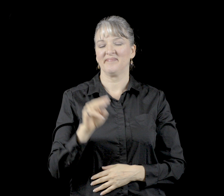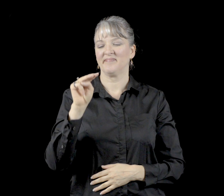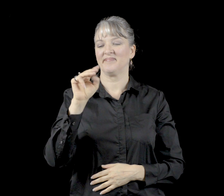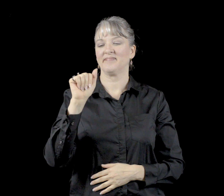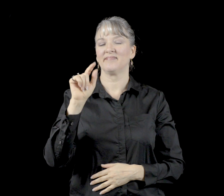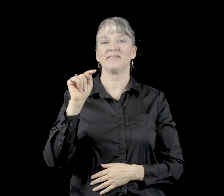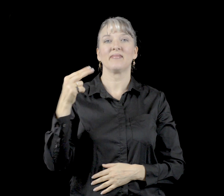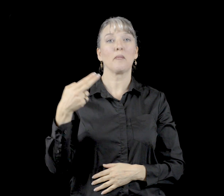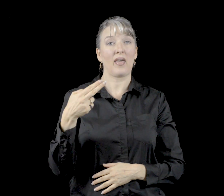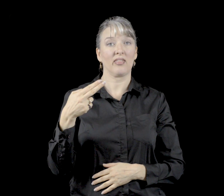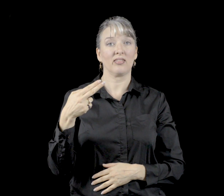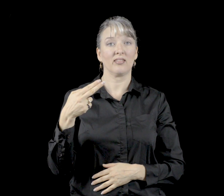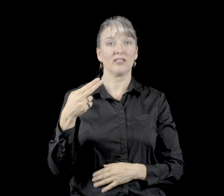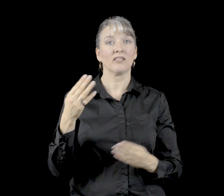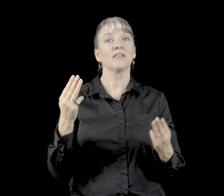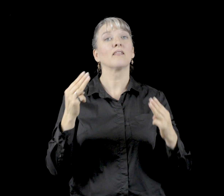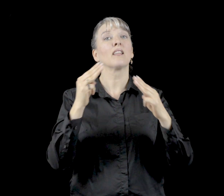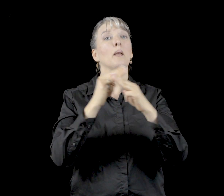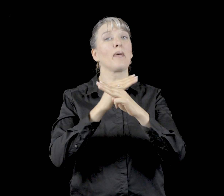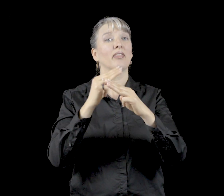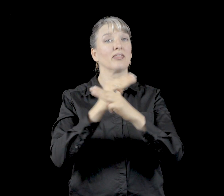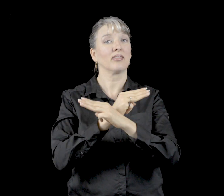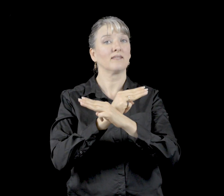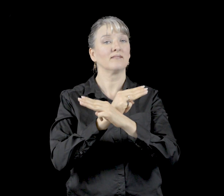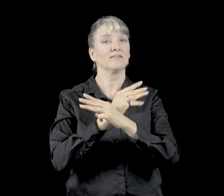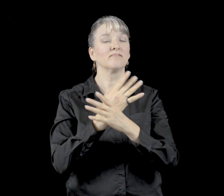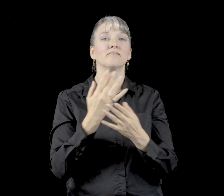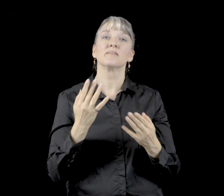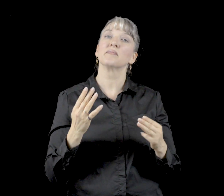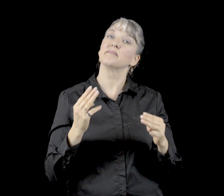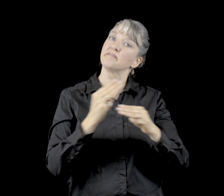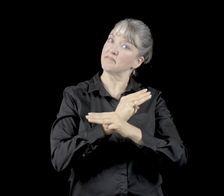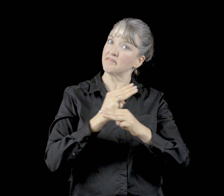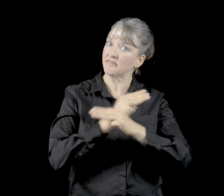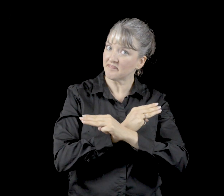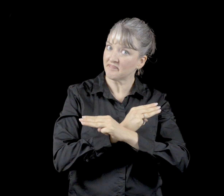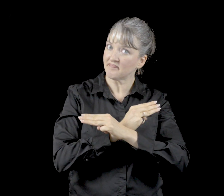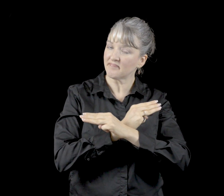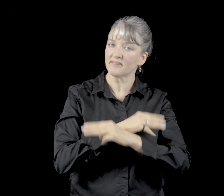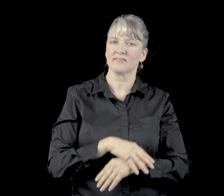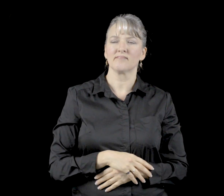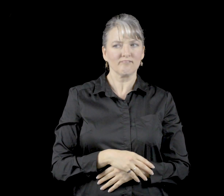M-A-T-H Math Or mathematics